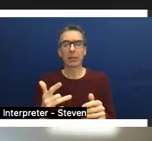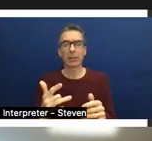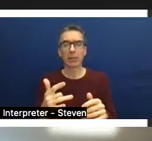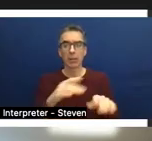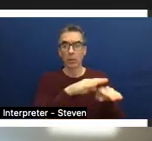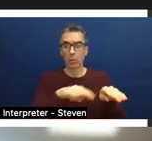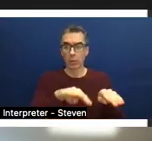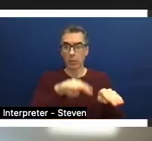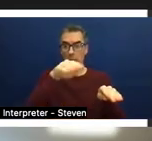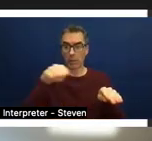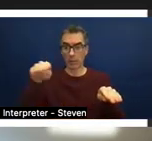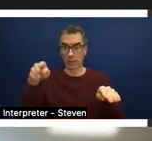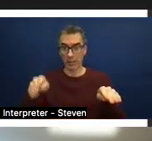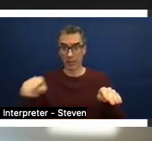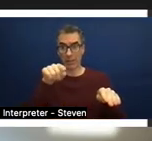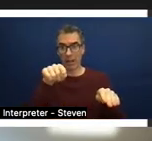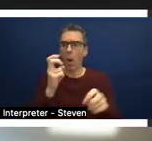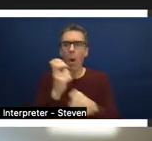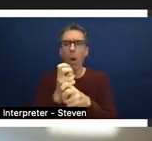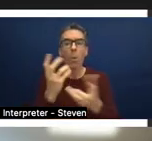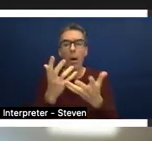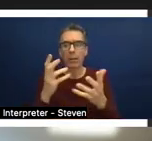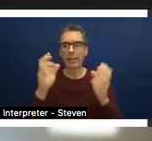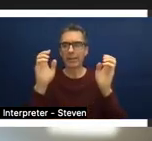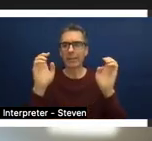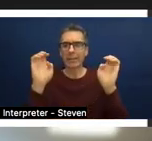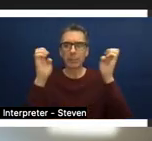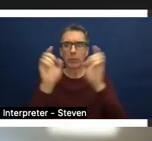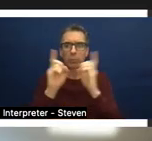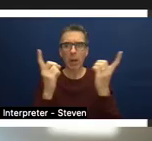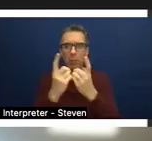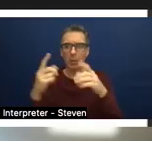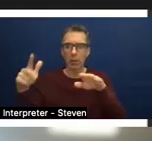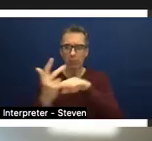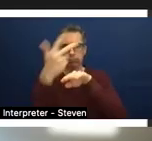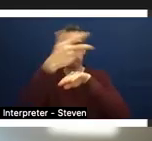for emergency departments to accept. I don't wanna speak for any of the emergency departments